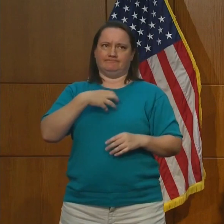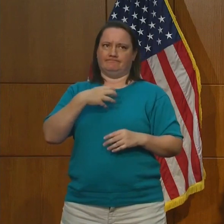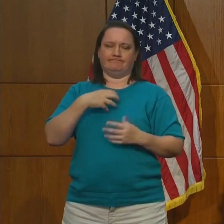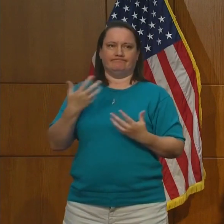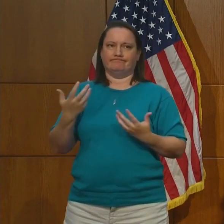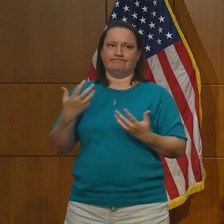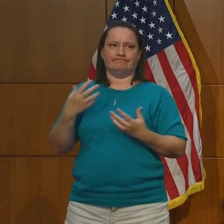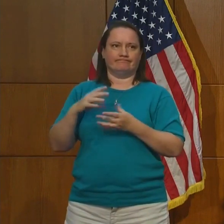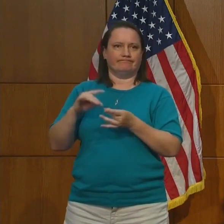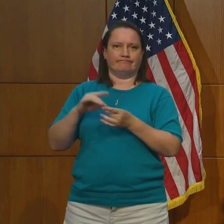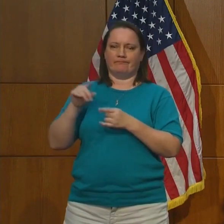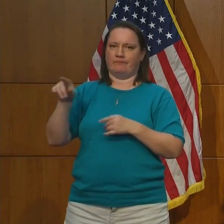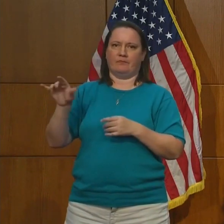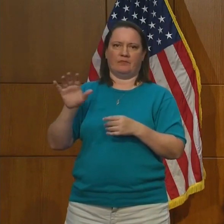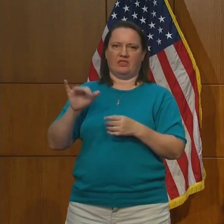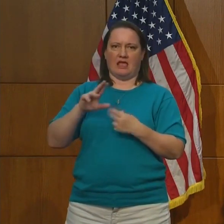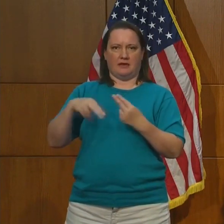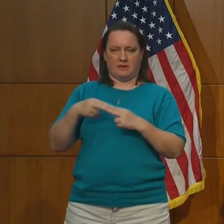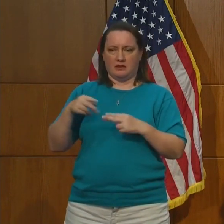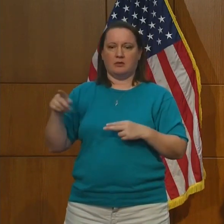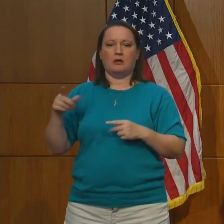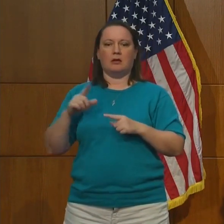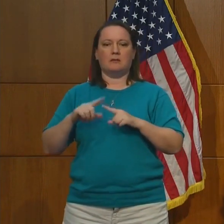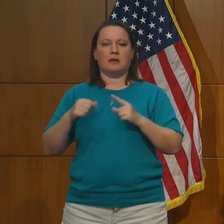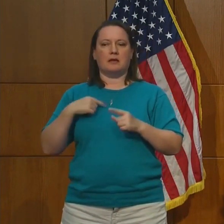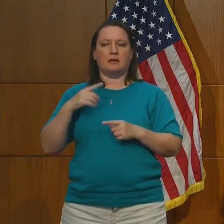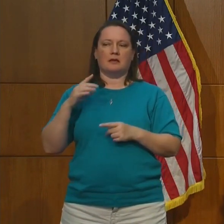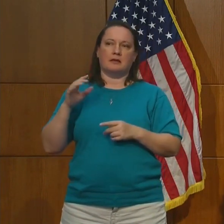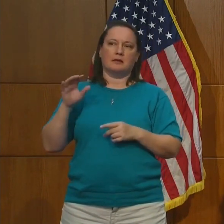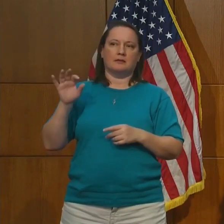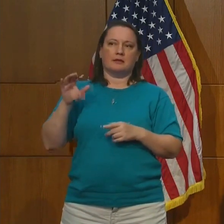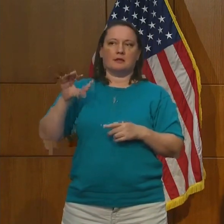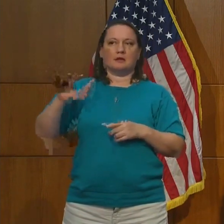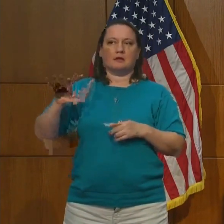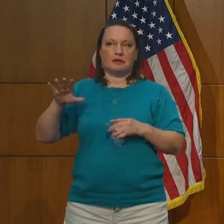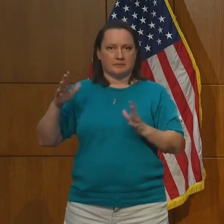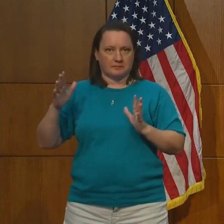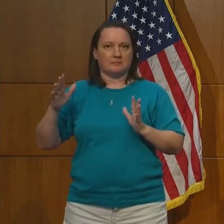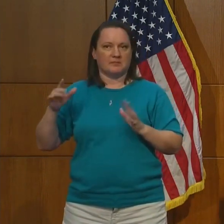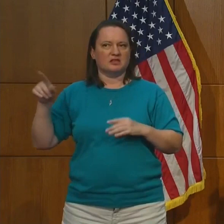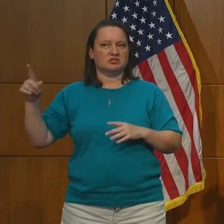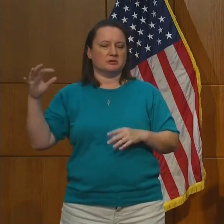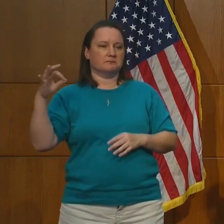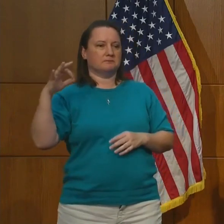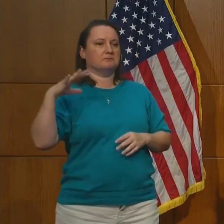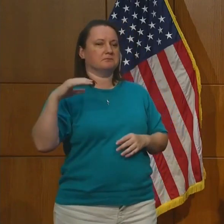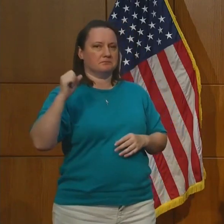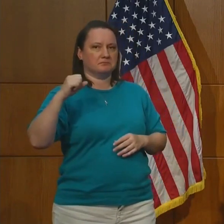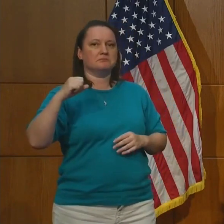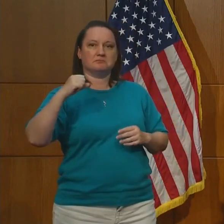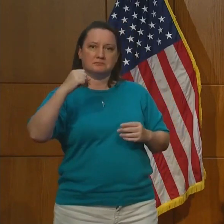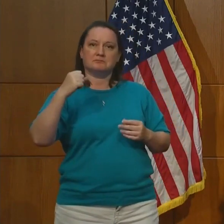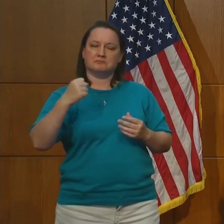THANK KINDA KEPT THOSE DISCUSS REGULAR HIGHLY AND I HAD OF I